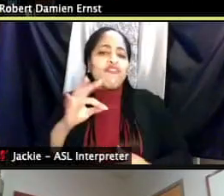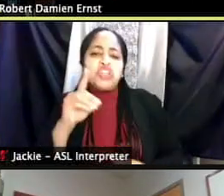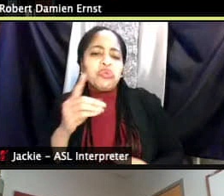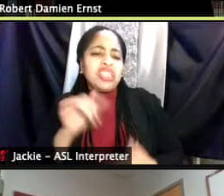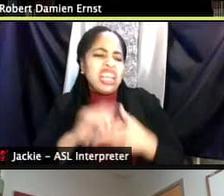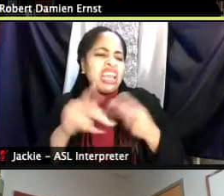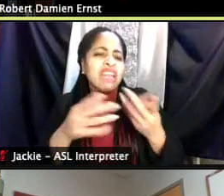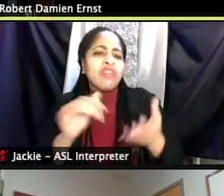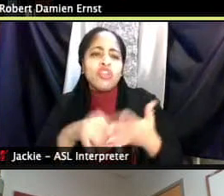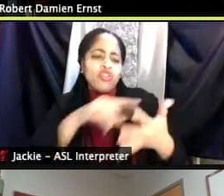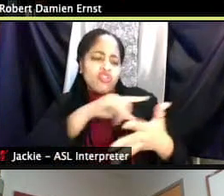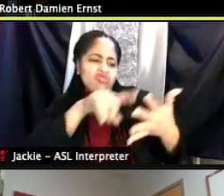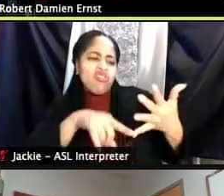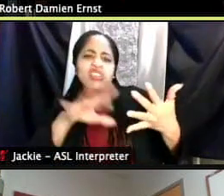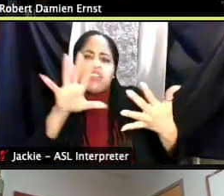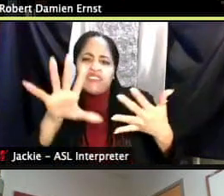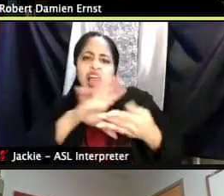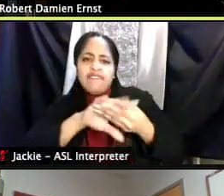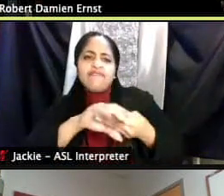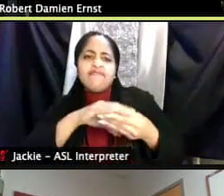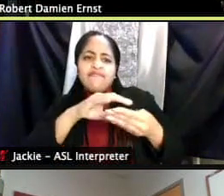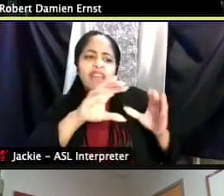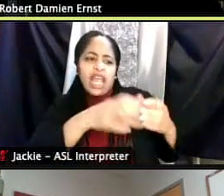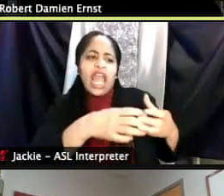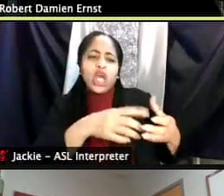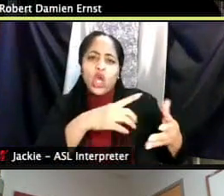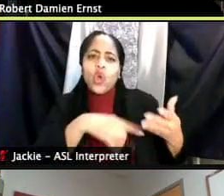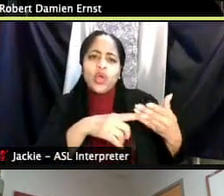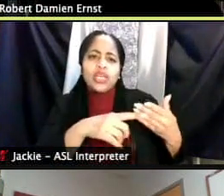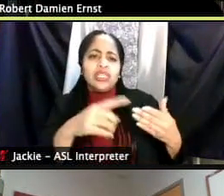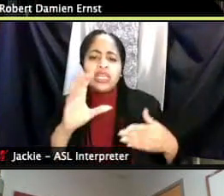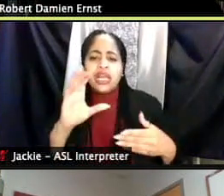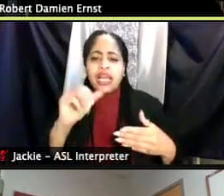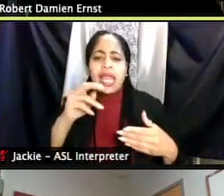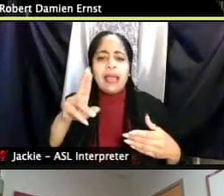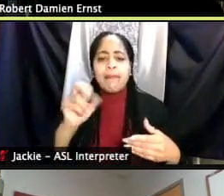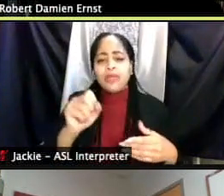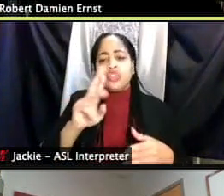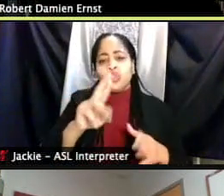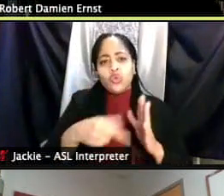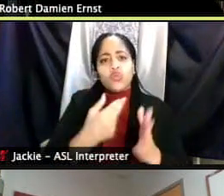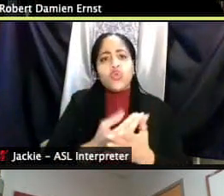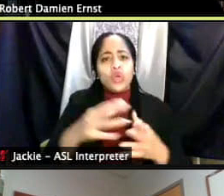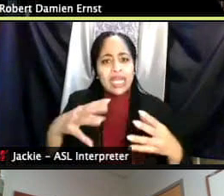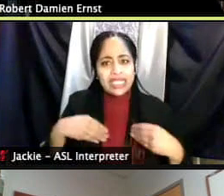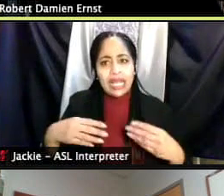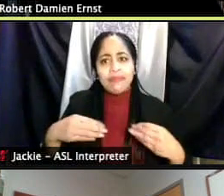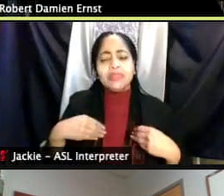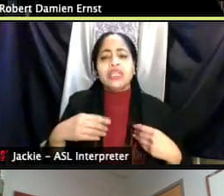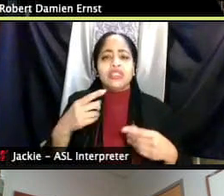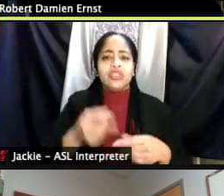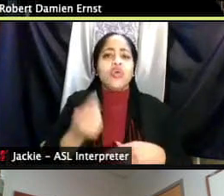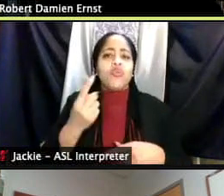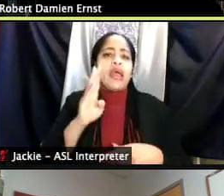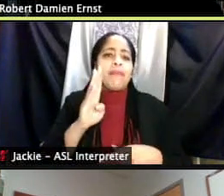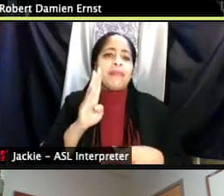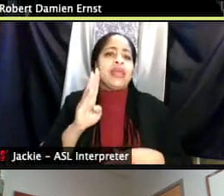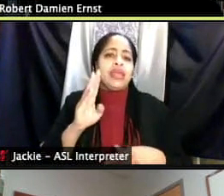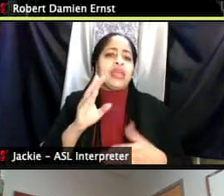within the campus roles that were accepted into the 1B category is my understanding.